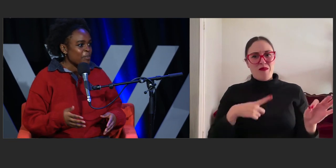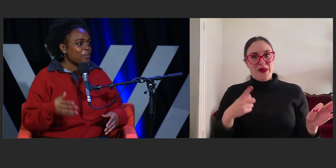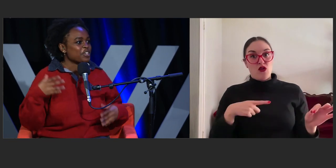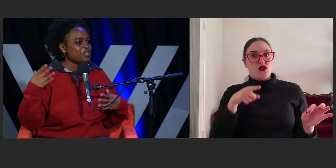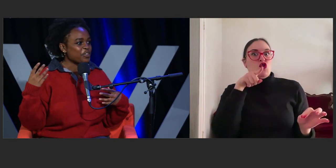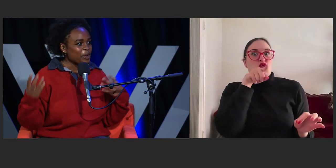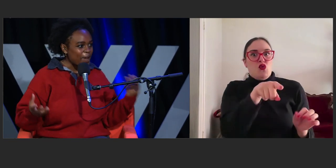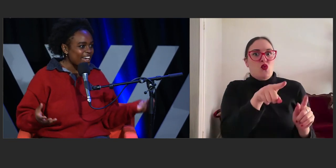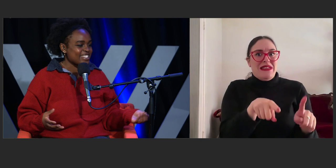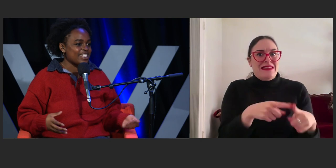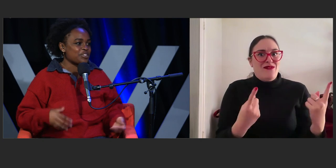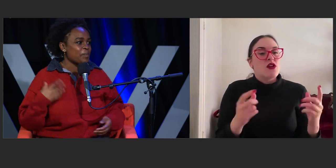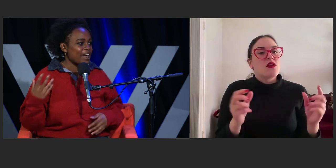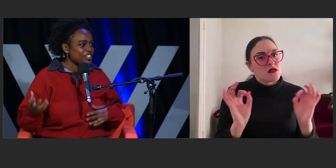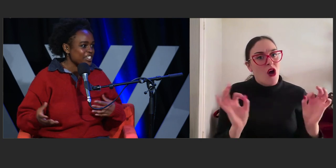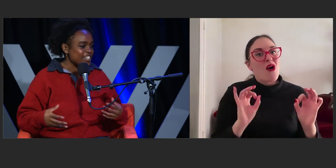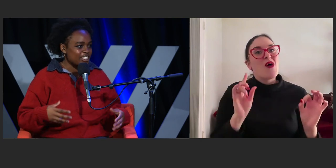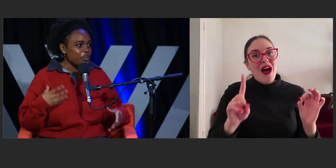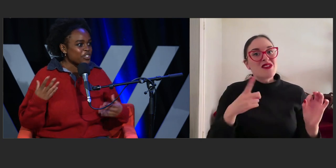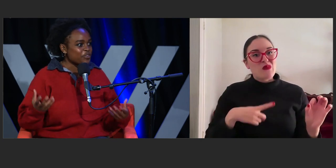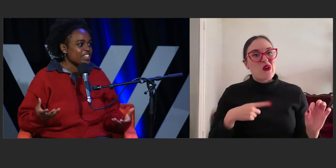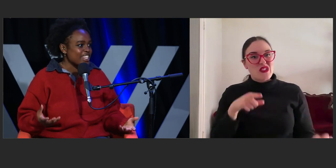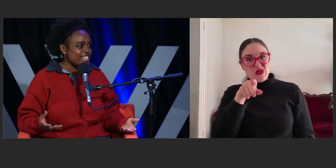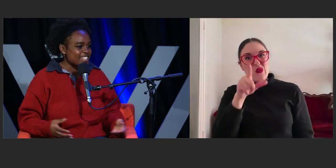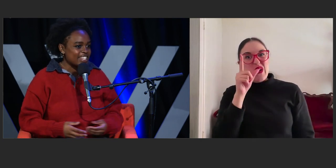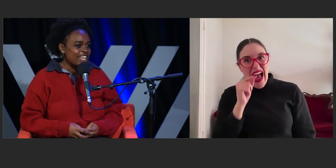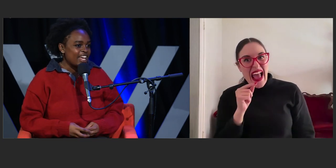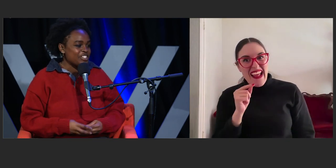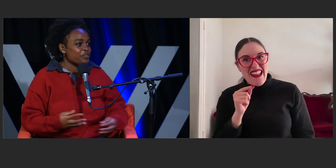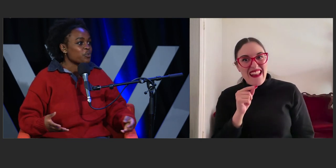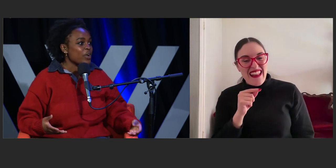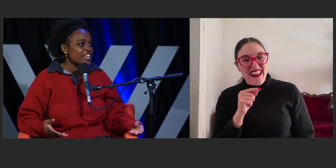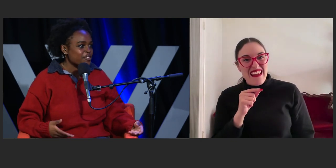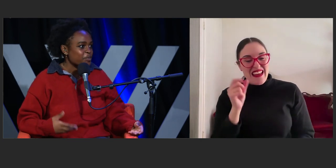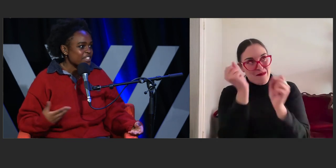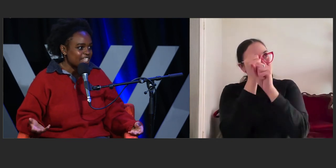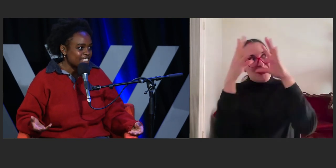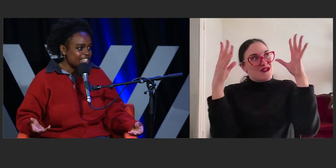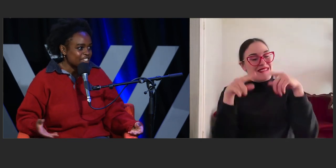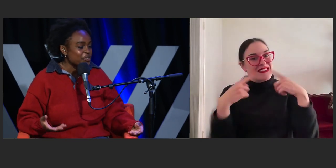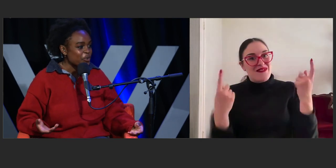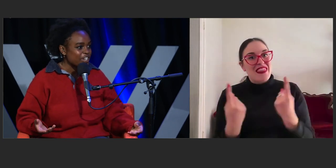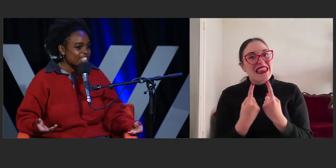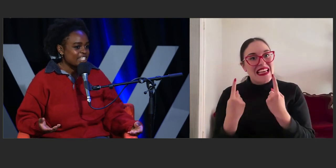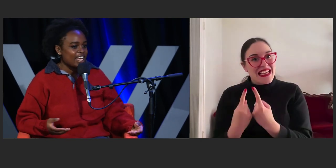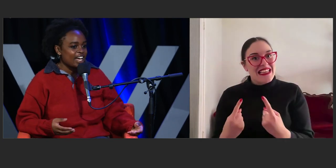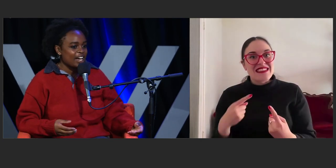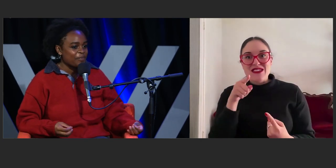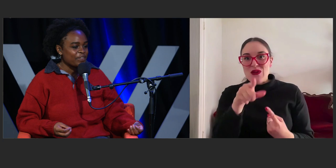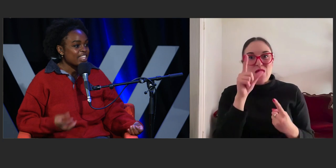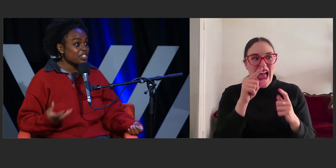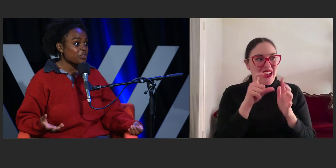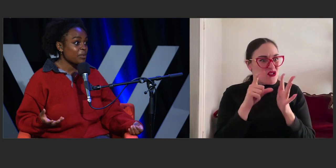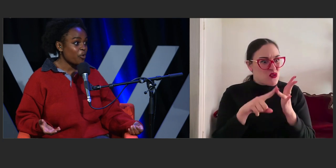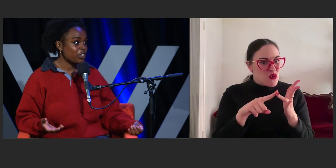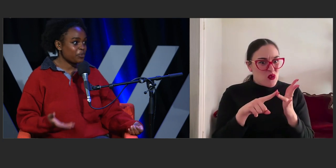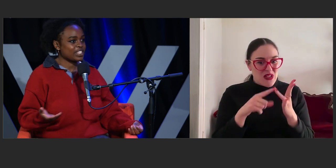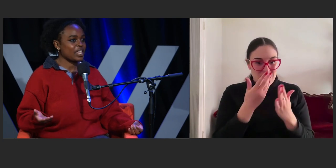but because of your capacity to imagine, different things and different ways of presenting stories, I think is really important once again,